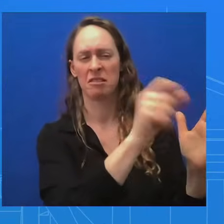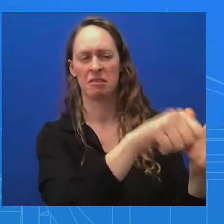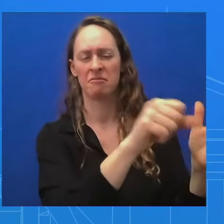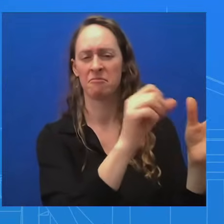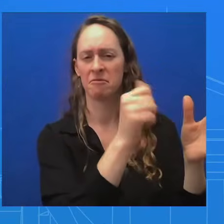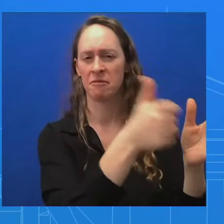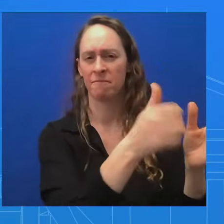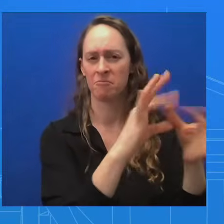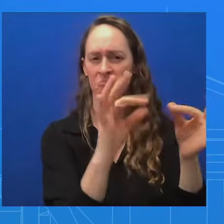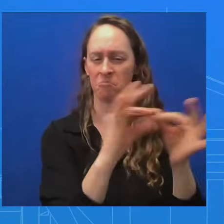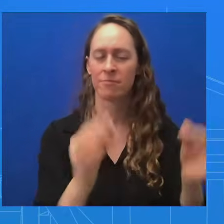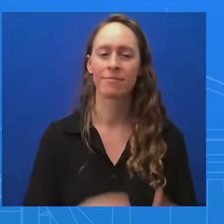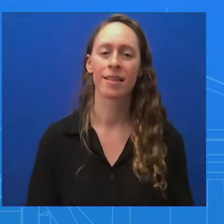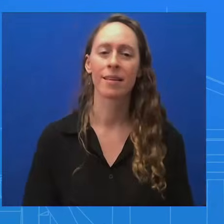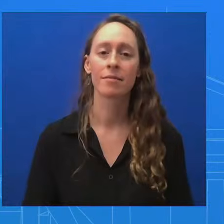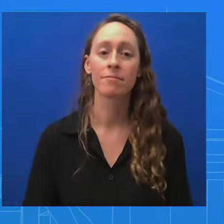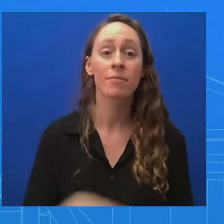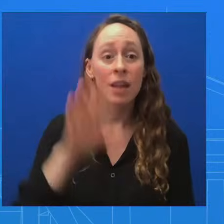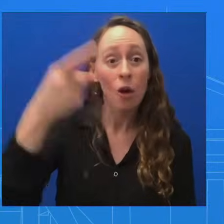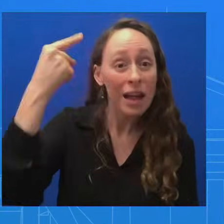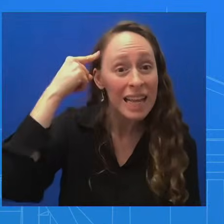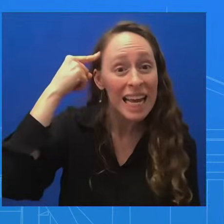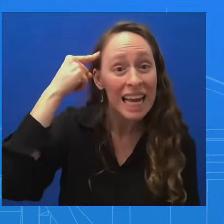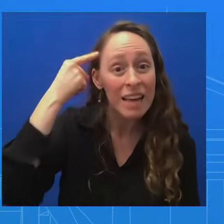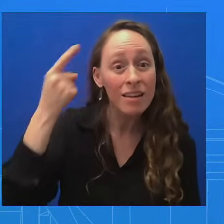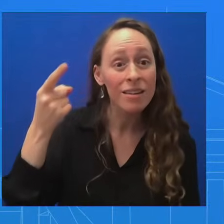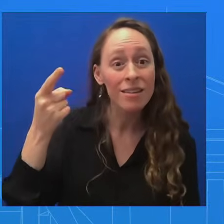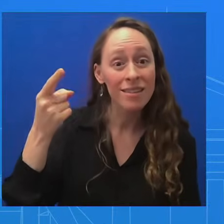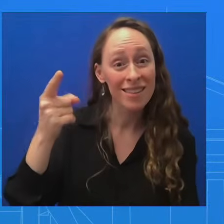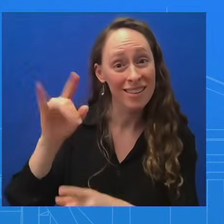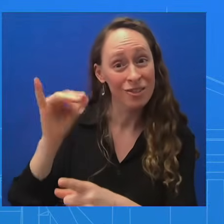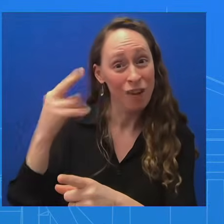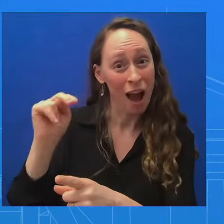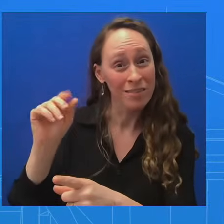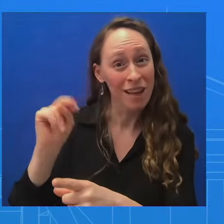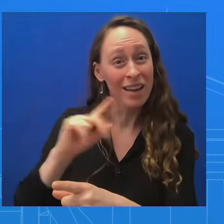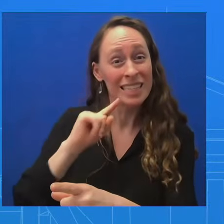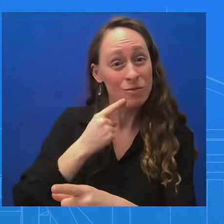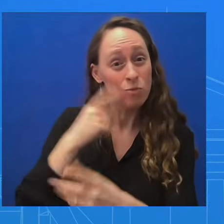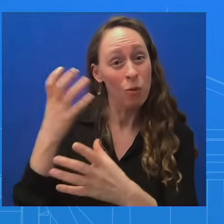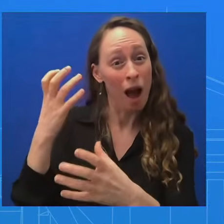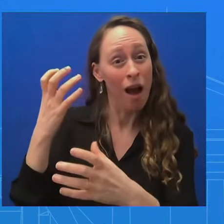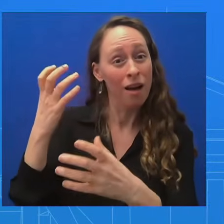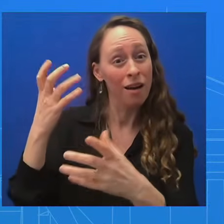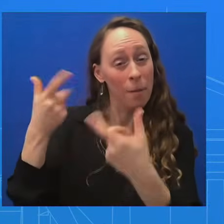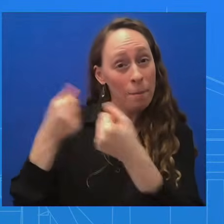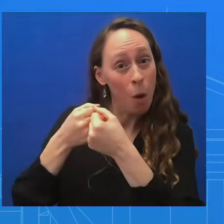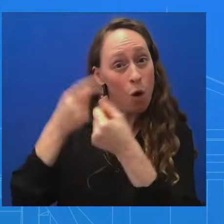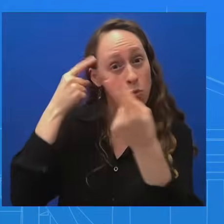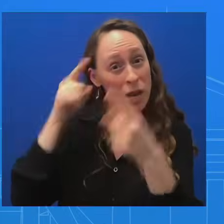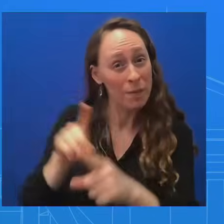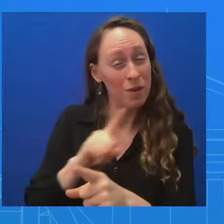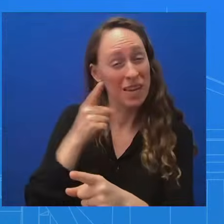I'm not going to speak fr- -- from here. I know I keep getting -- did I call on you, Weijia? The Press: Just a quick follow on -- on the border talks. Ms. Jean-Pierre: Okay. The Press: Very quick.